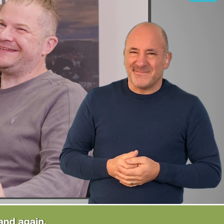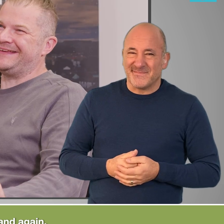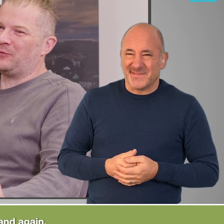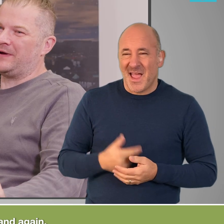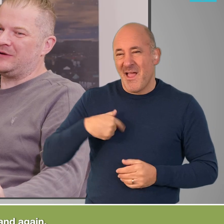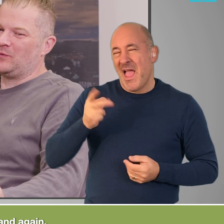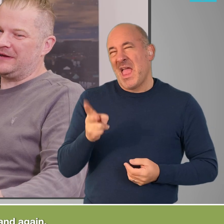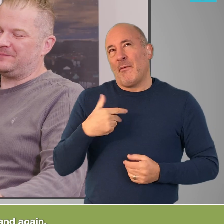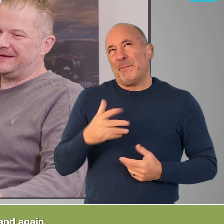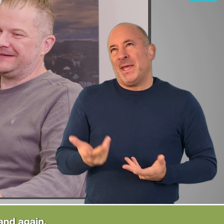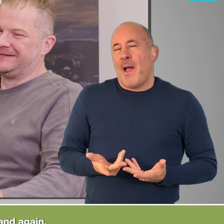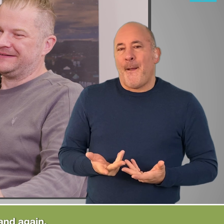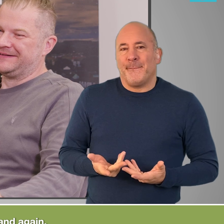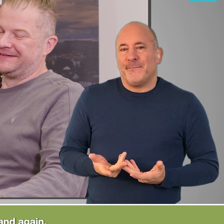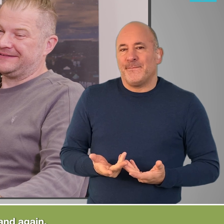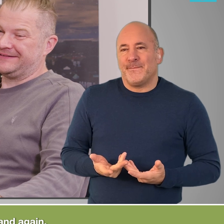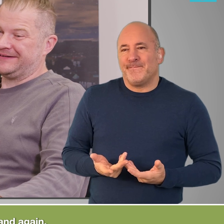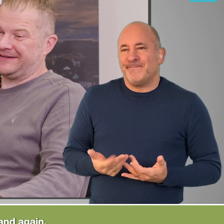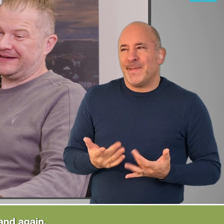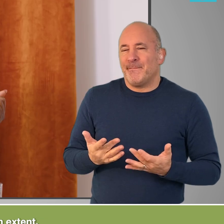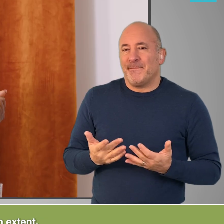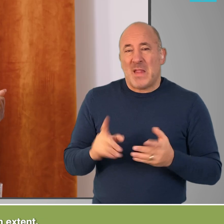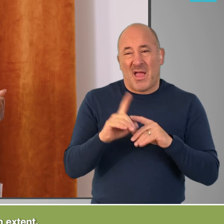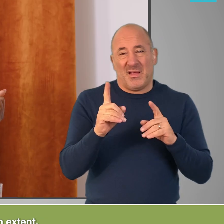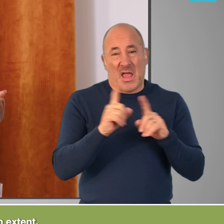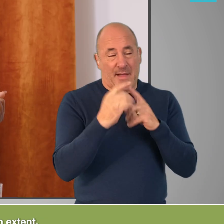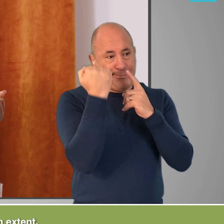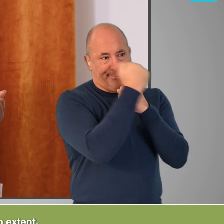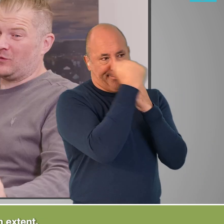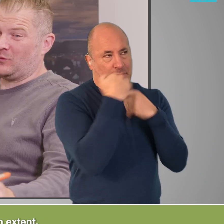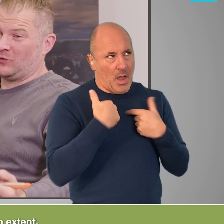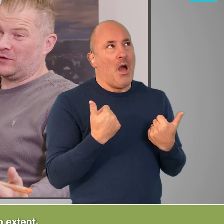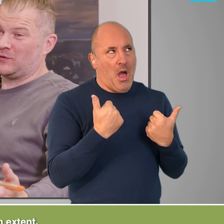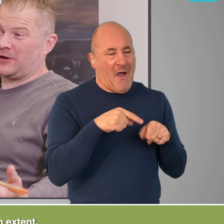Yeah, we've been, and again. Conditioned to an extent.